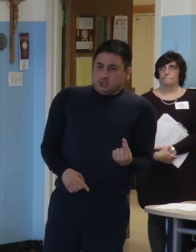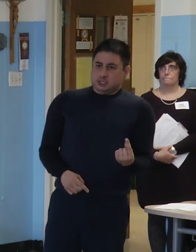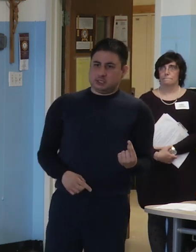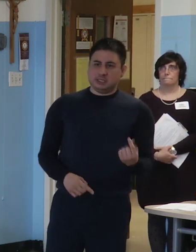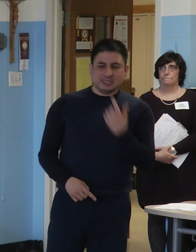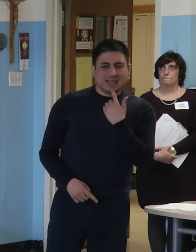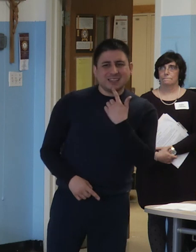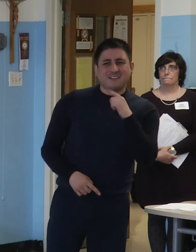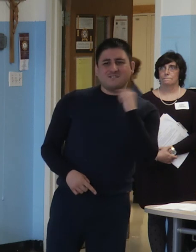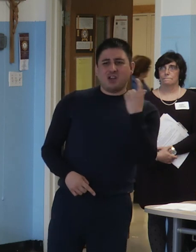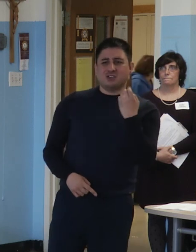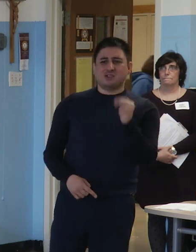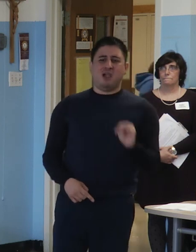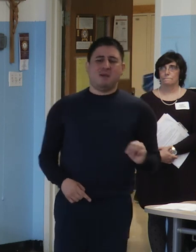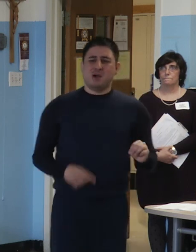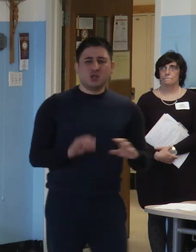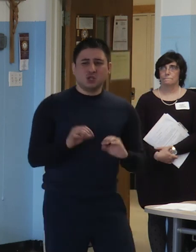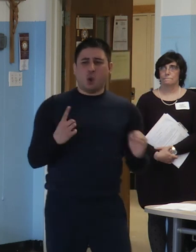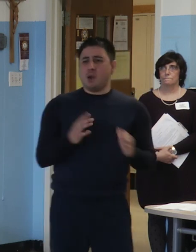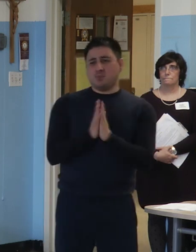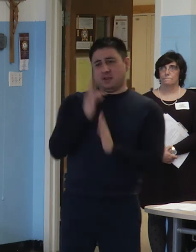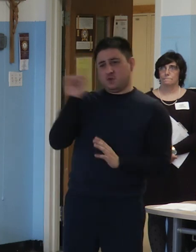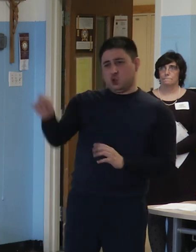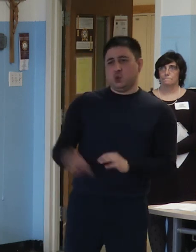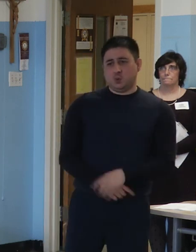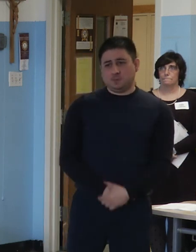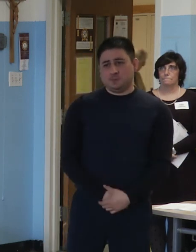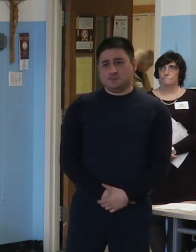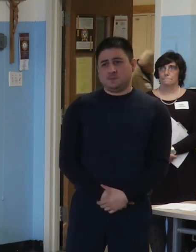said, "Father Tom, nobody prayed for you."